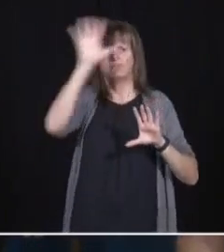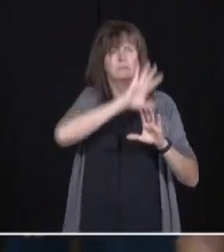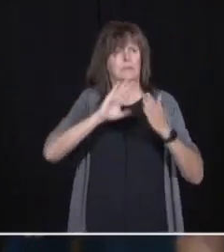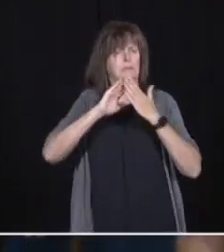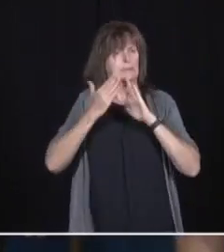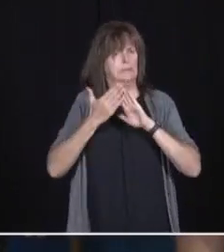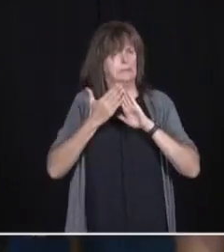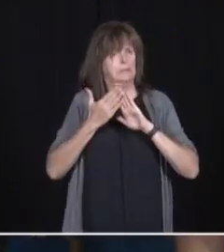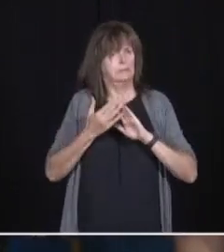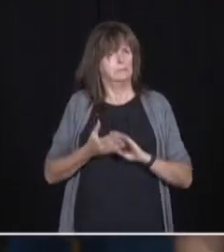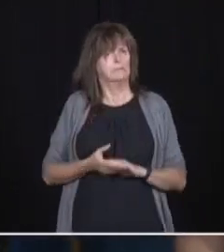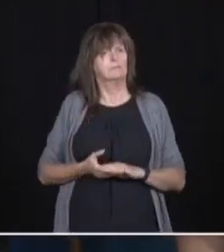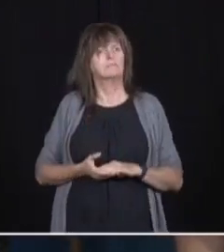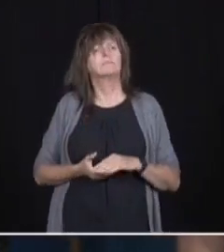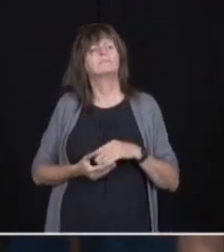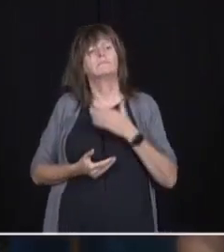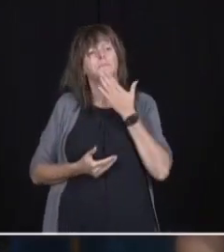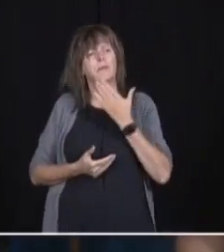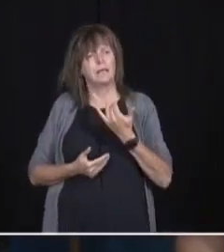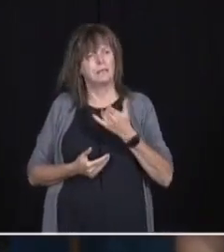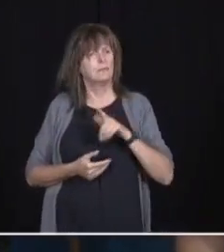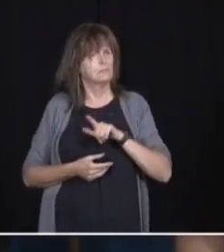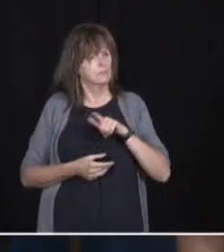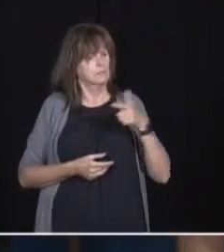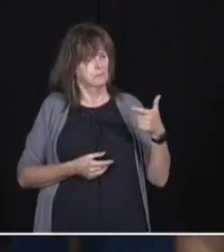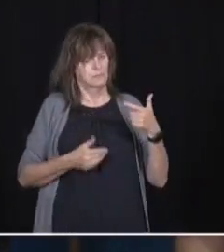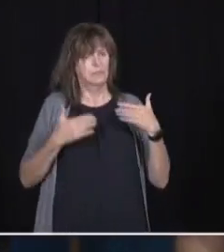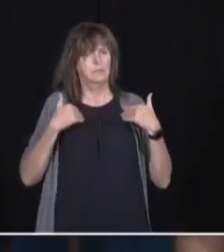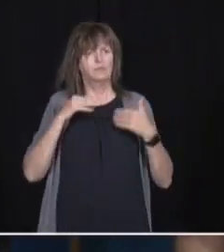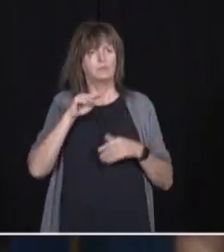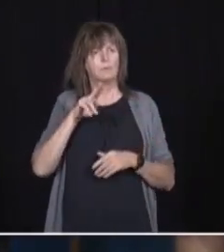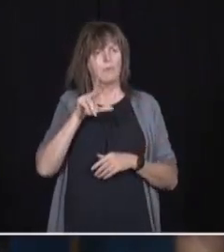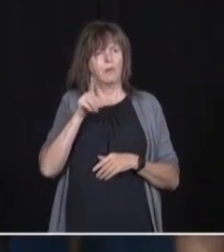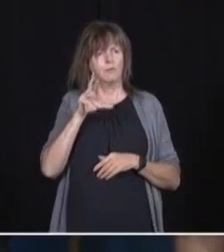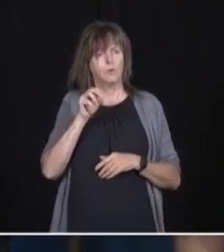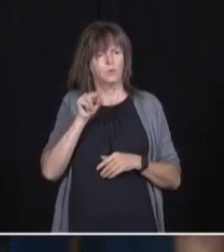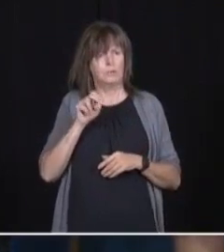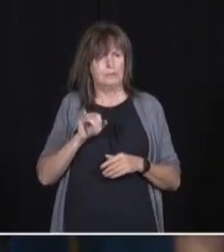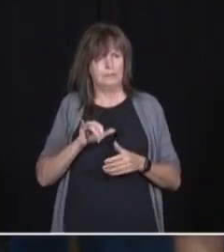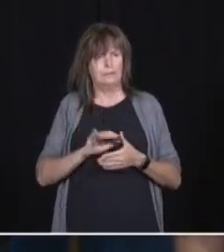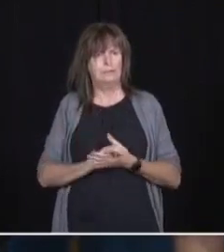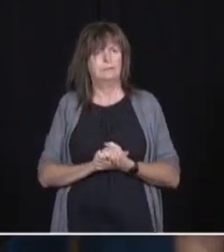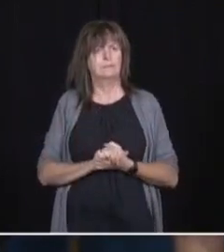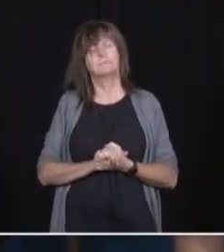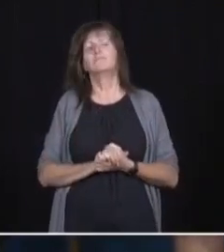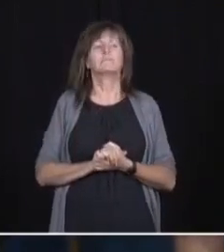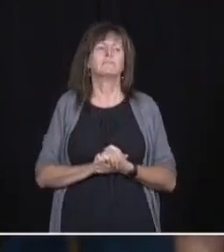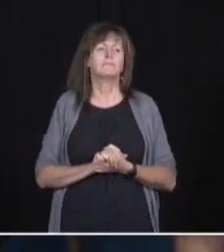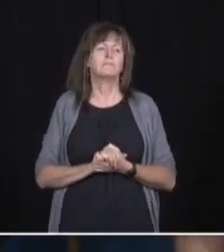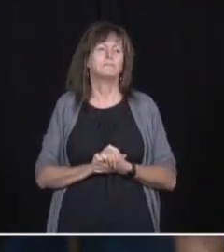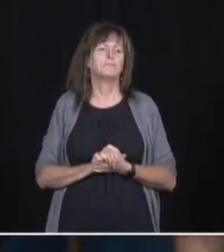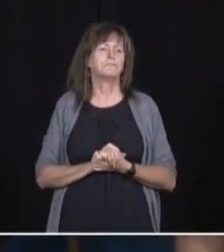critical role in that. Thank you and I will now pass it over to minister Mulrooney. Thank you minister Clark.